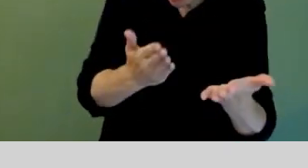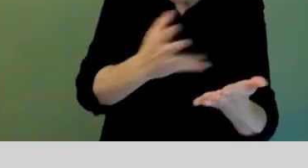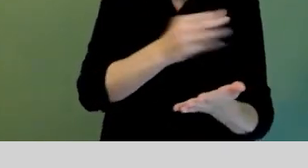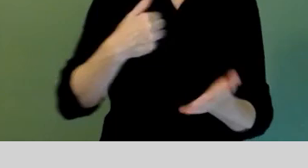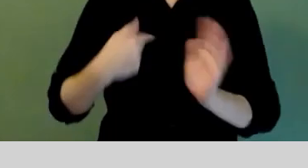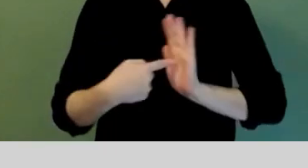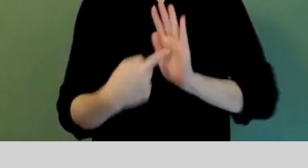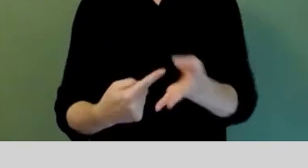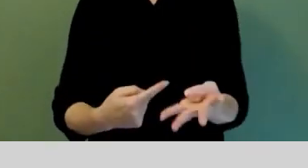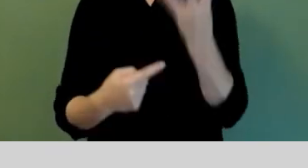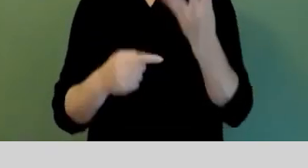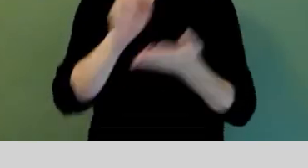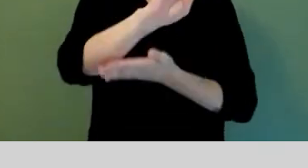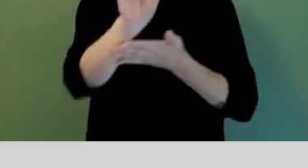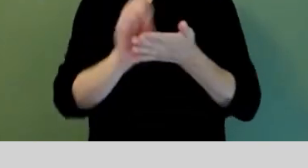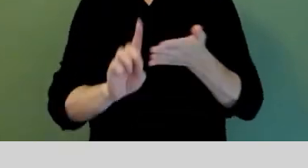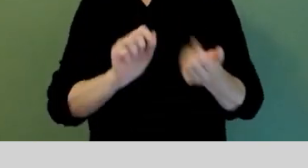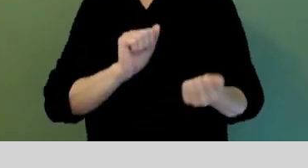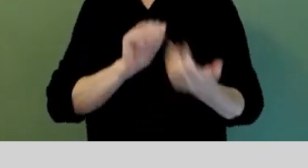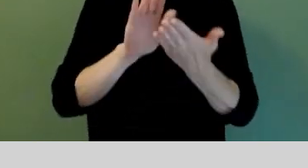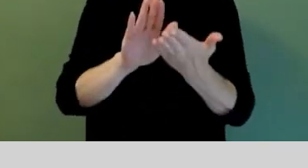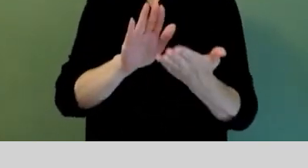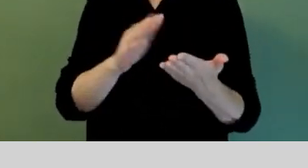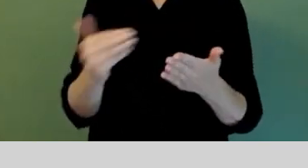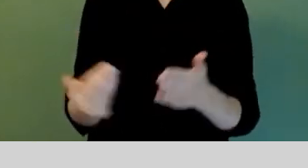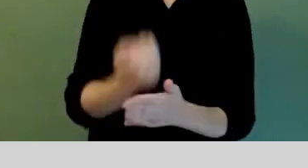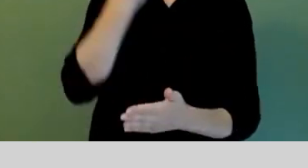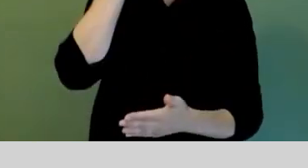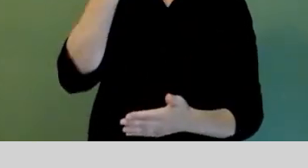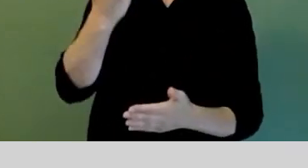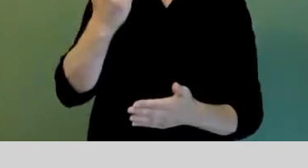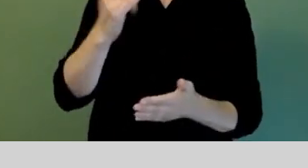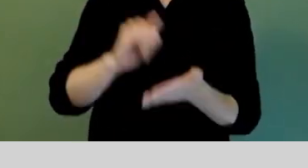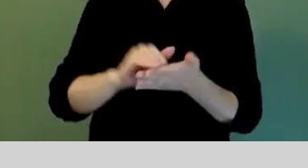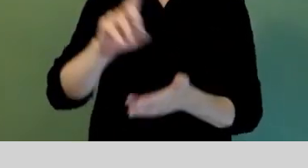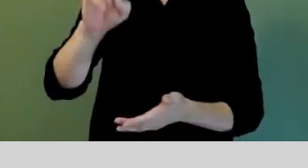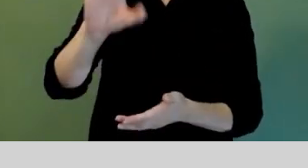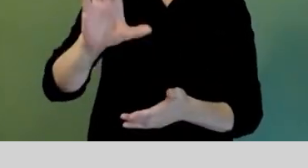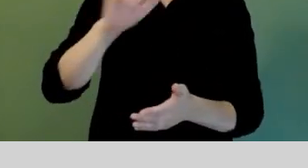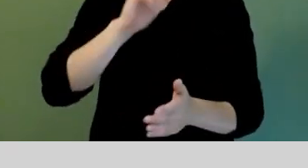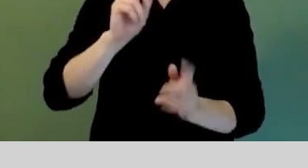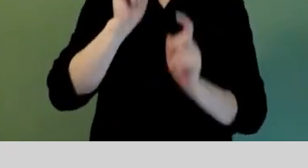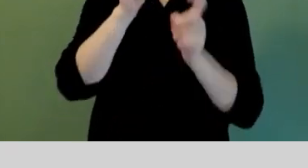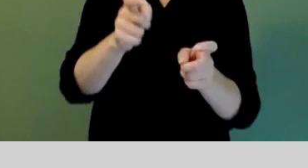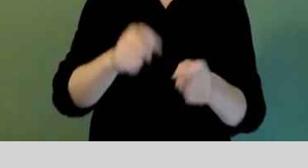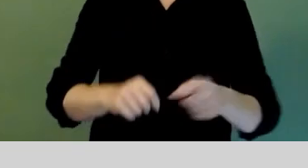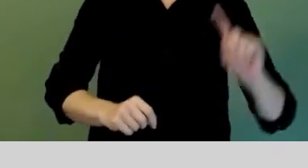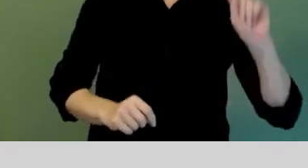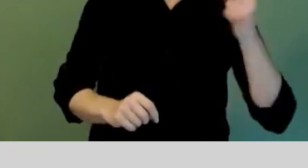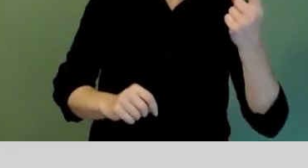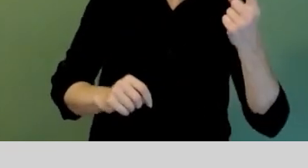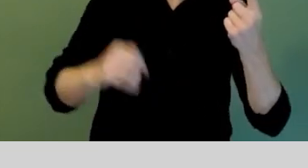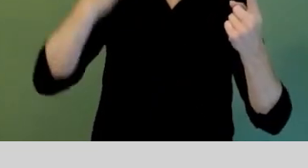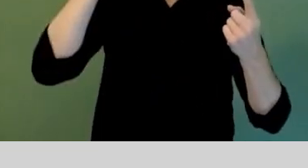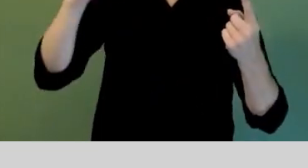that show some unexplored ideas that are enabled by decorators. The first is the idea of throwaway functions.